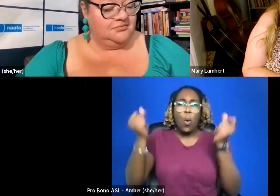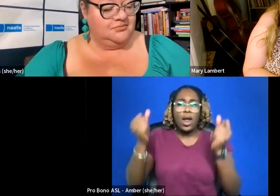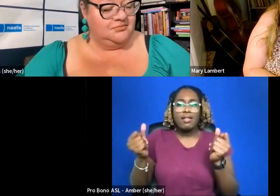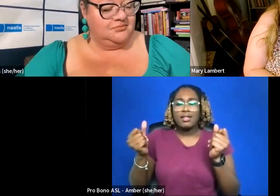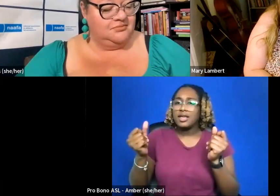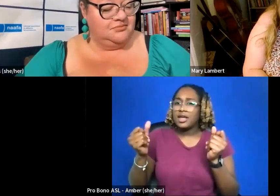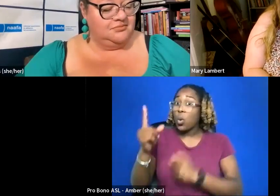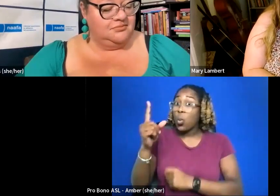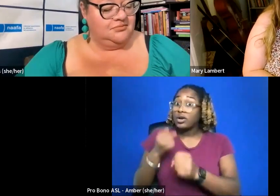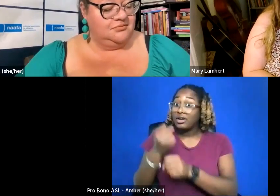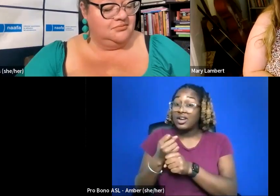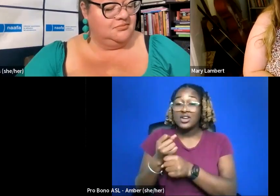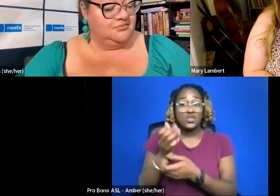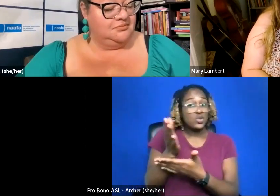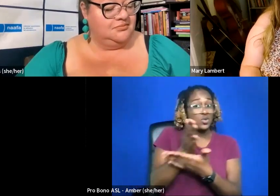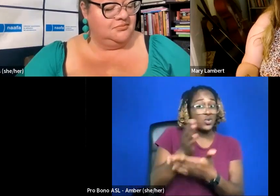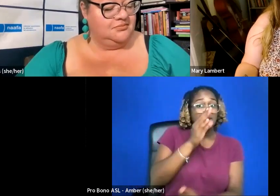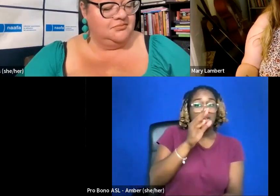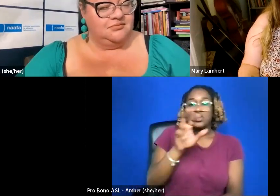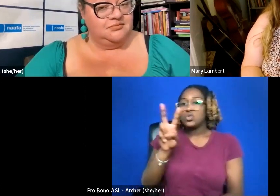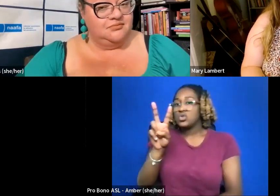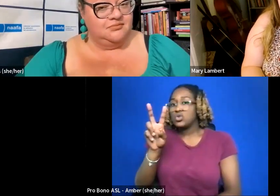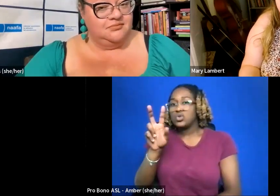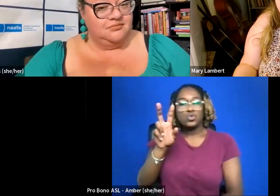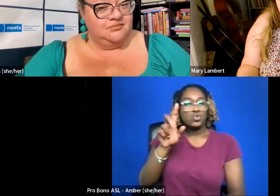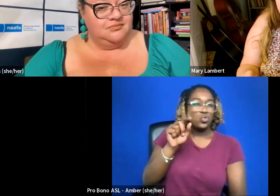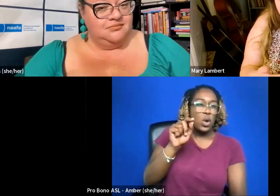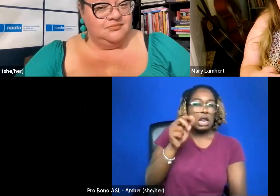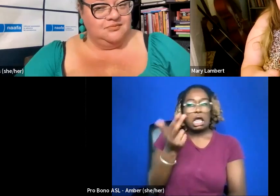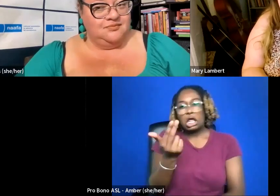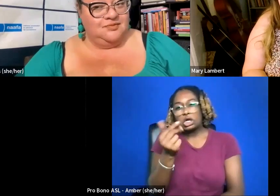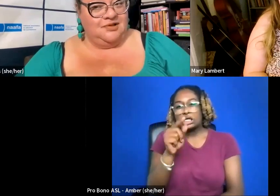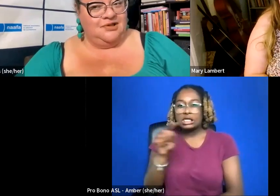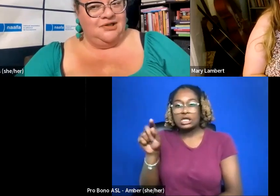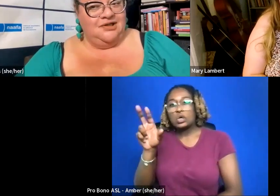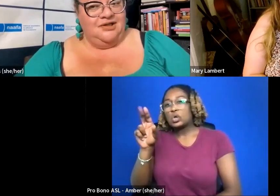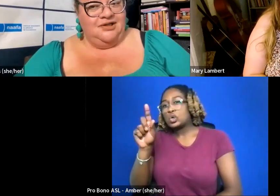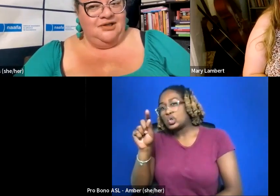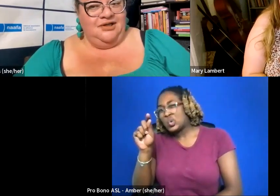So it was between about like 2013 and 2014. Where was the bulk of all of this happening?